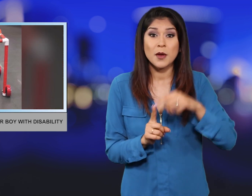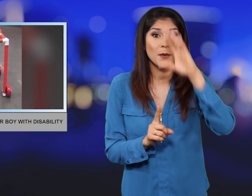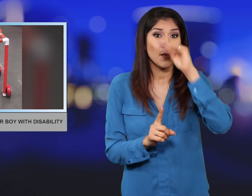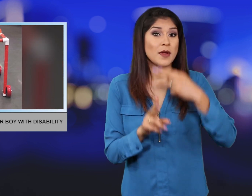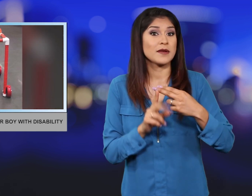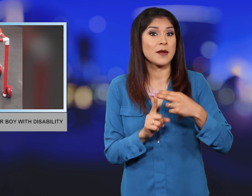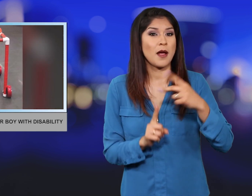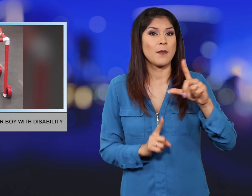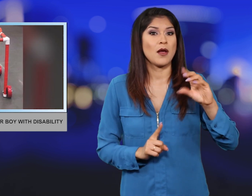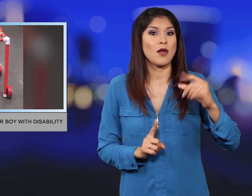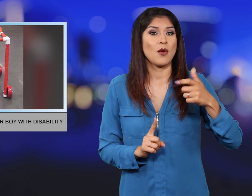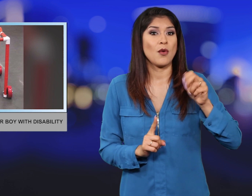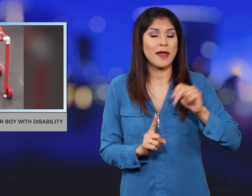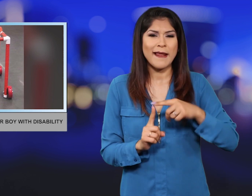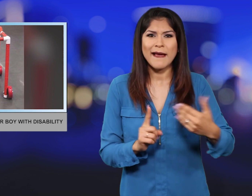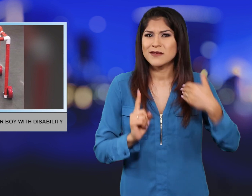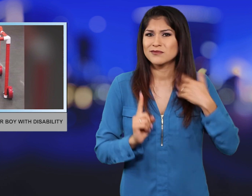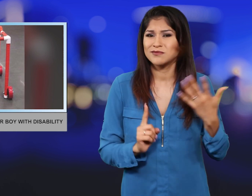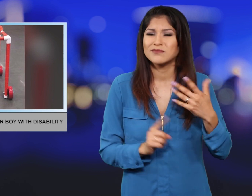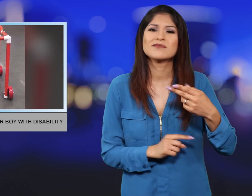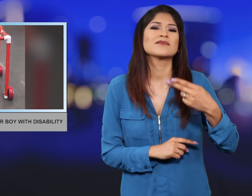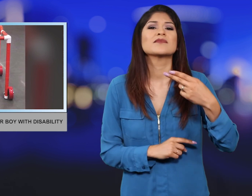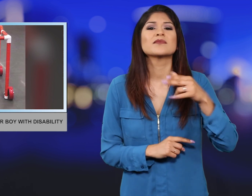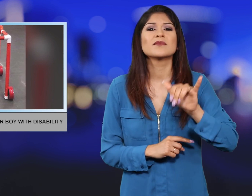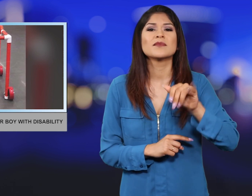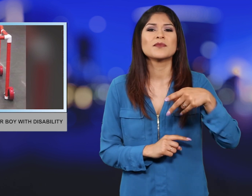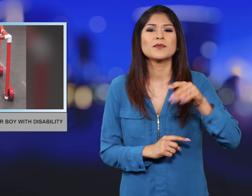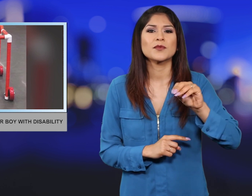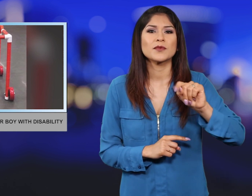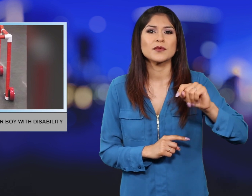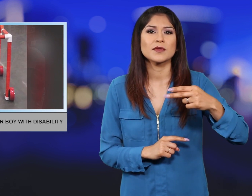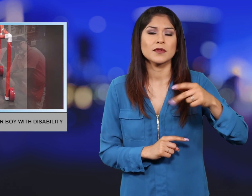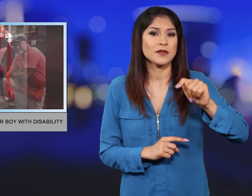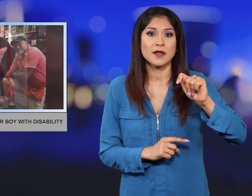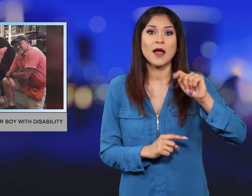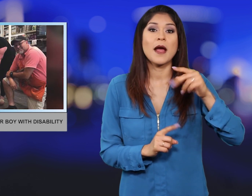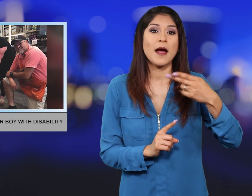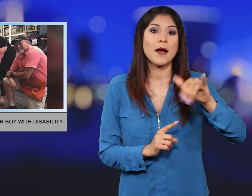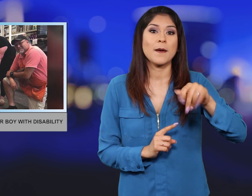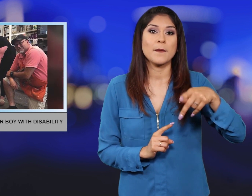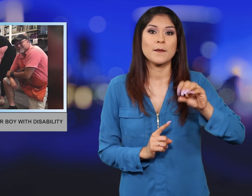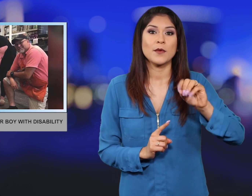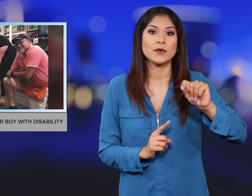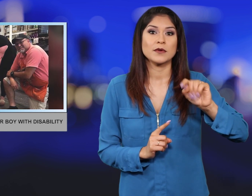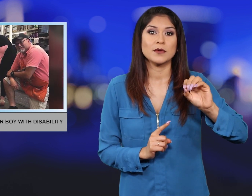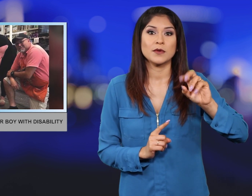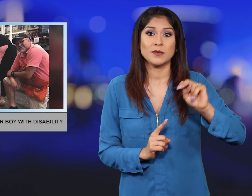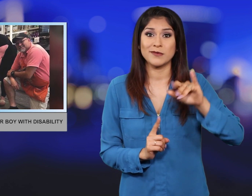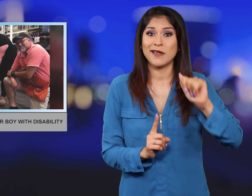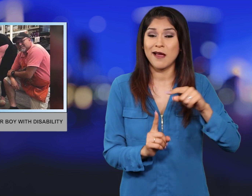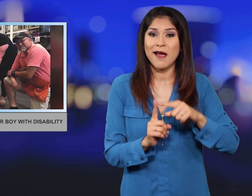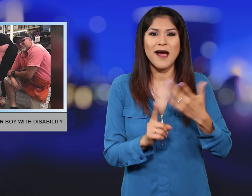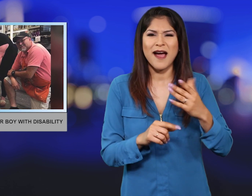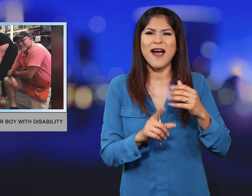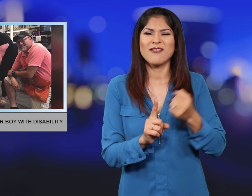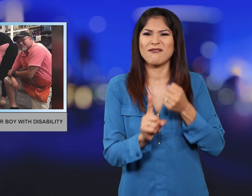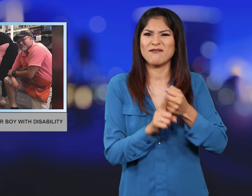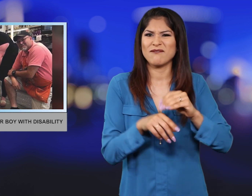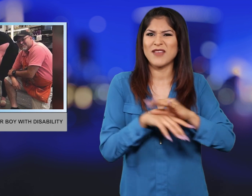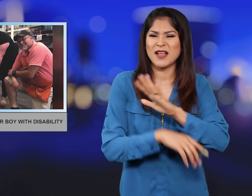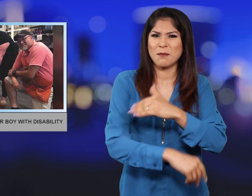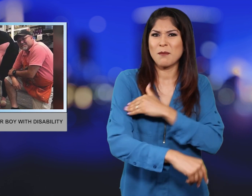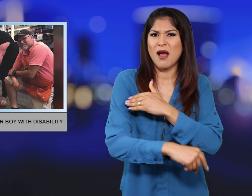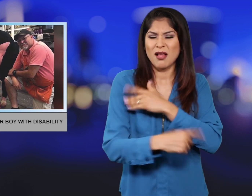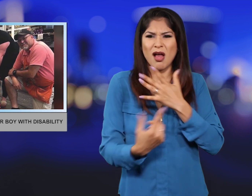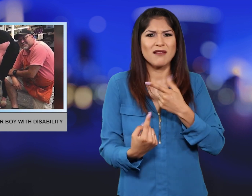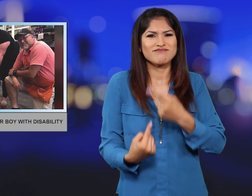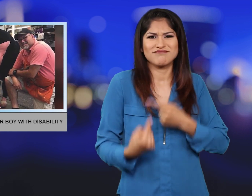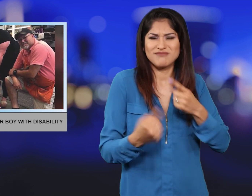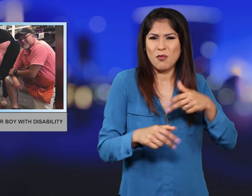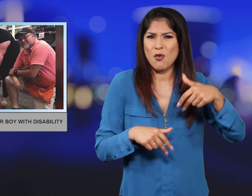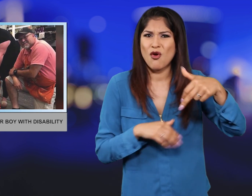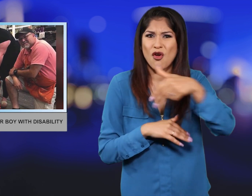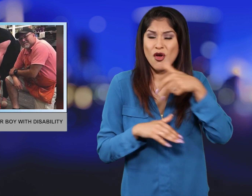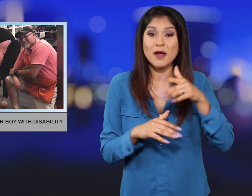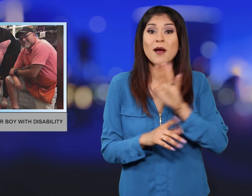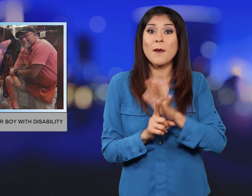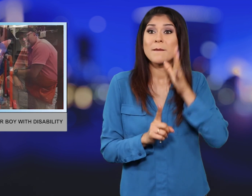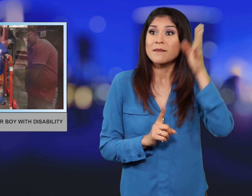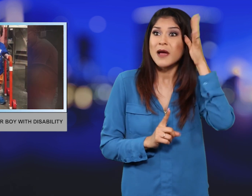Two-year-old Logan has hypotonia which impacts his muscle tone and makes walking a problem.